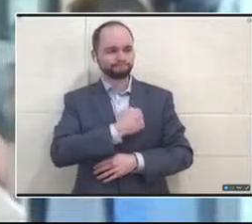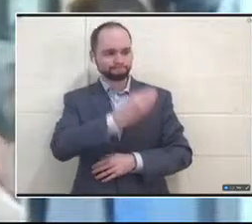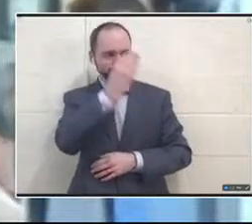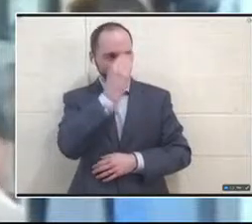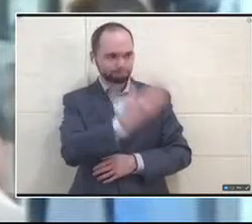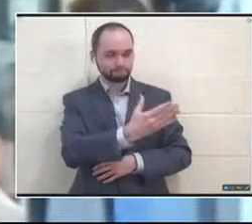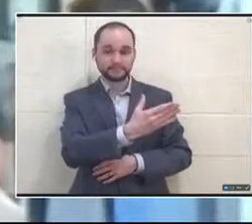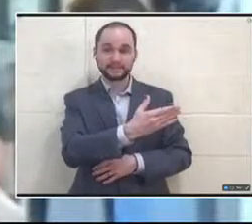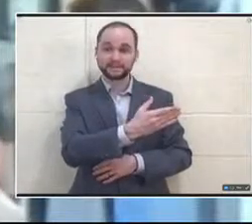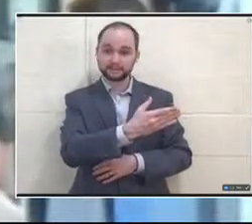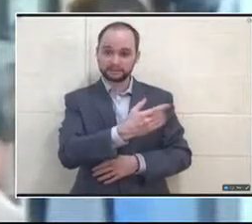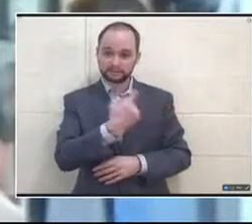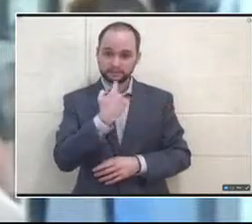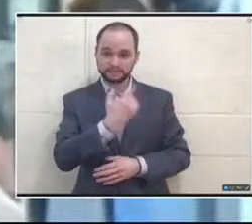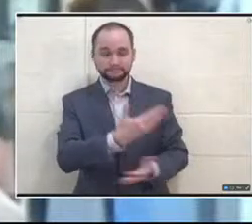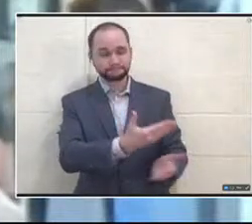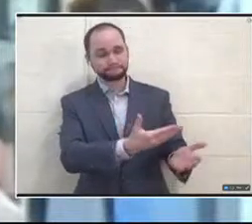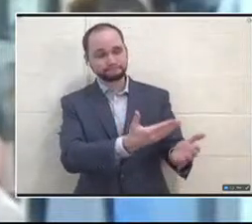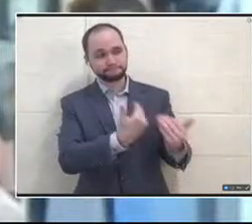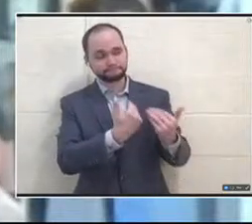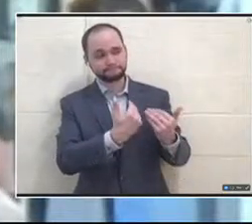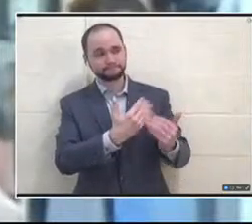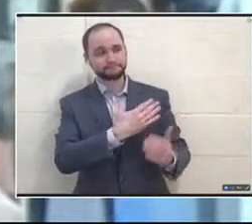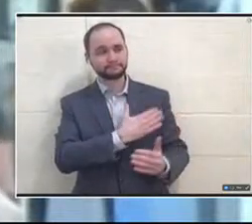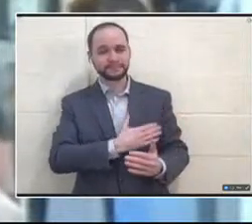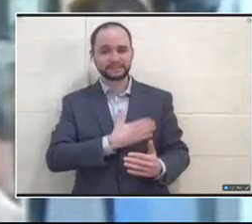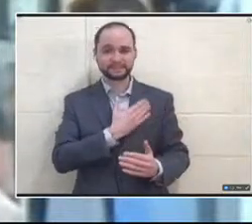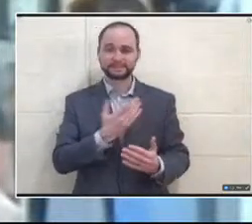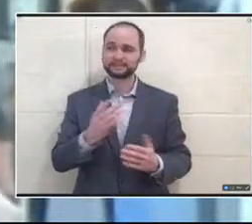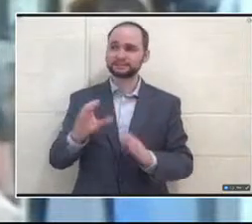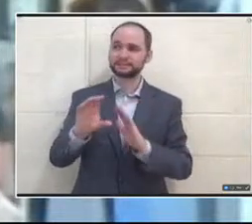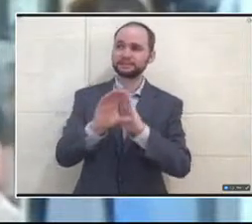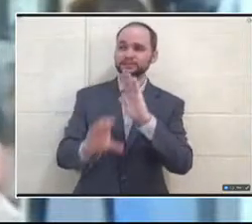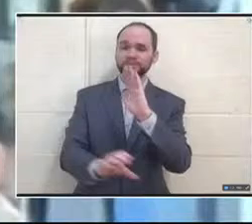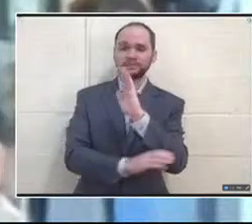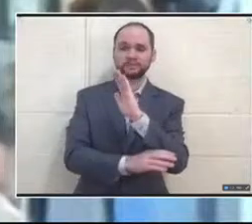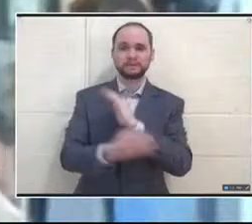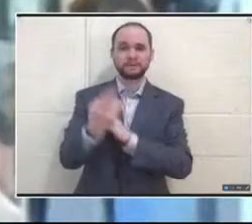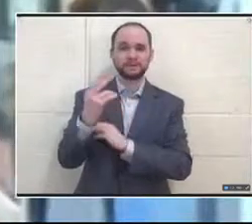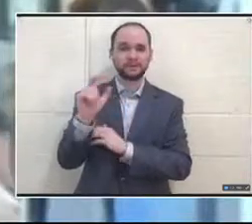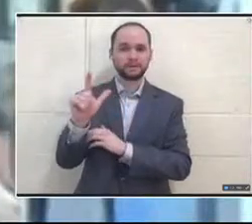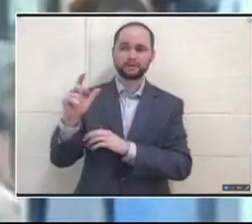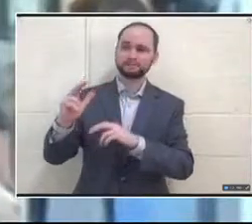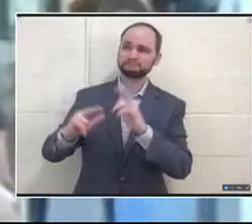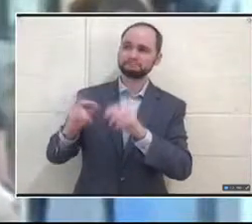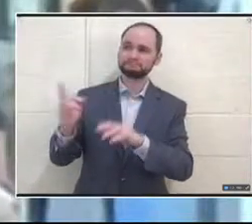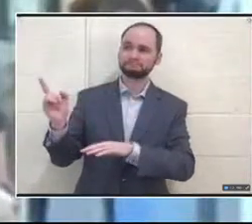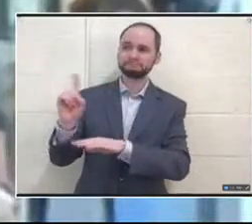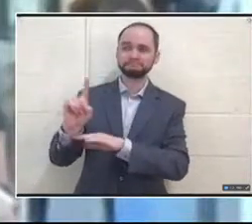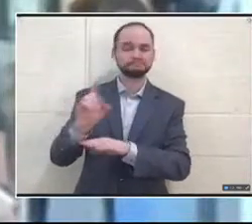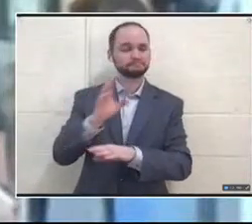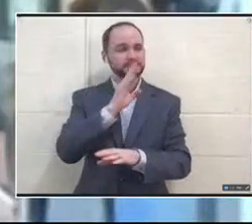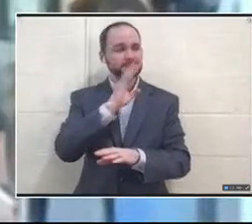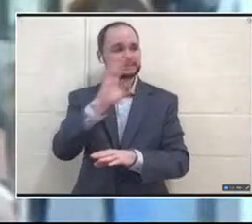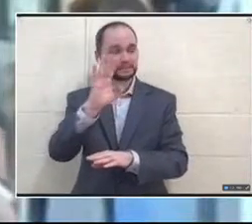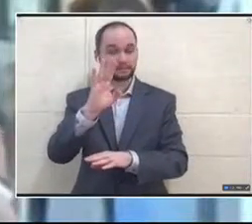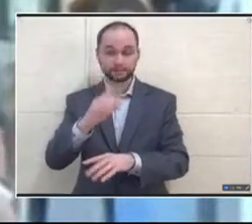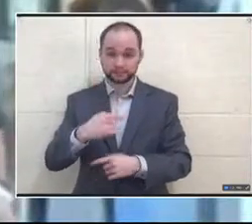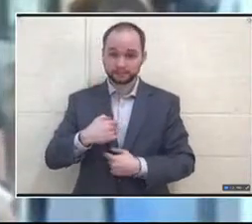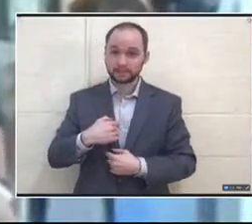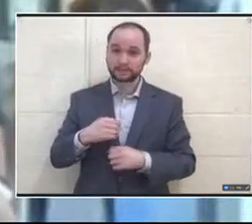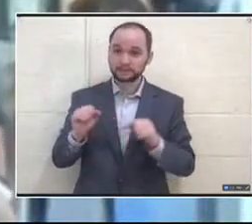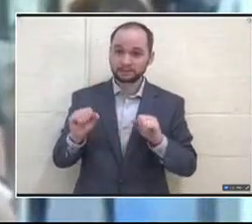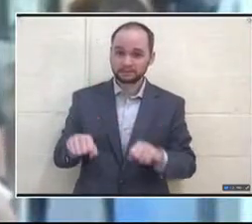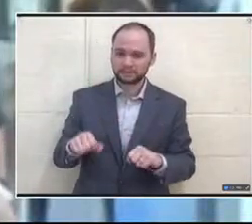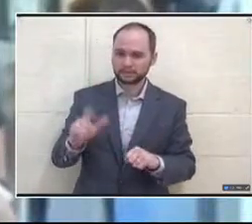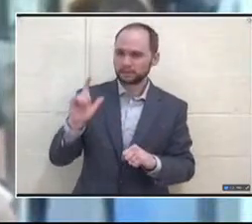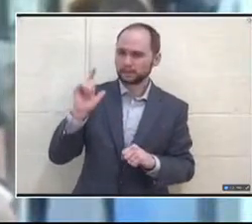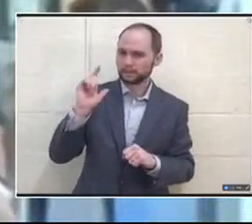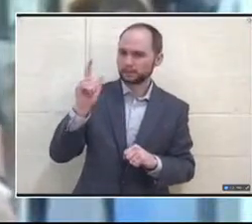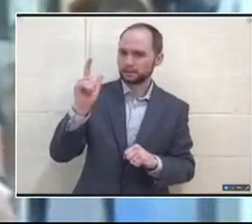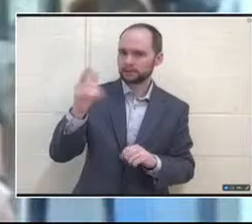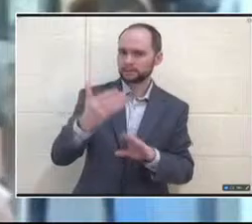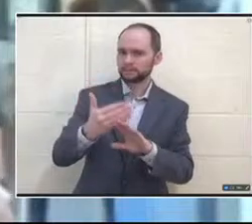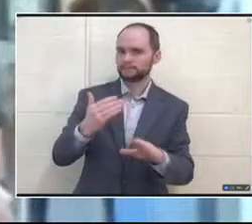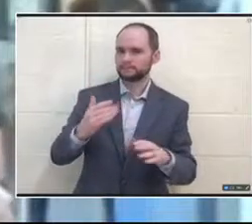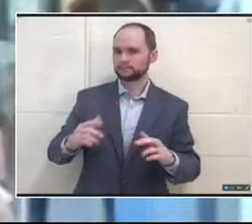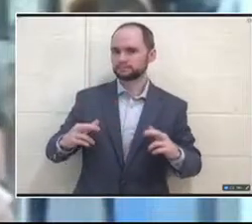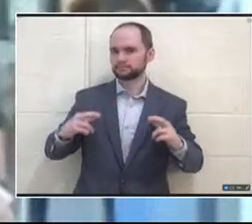at Constitution Hall a few times later on in my career before retirement. But again, holding on to